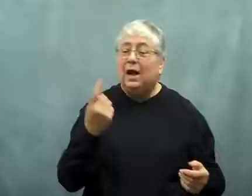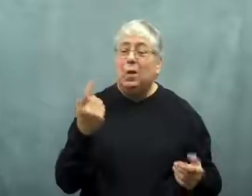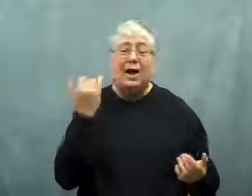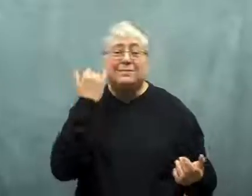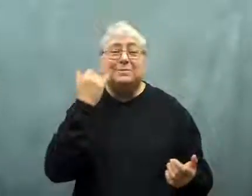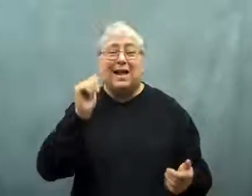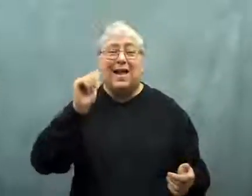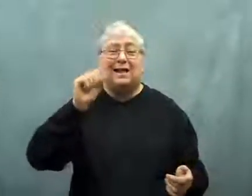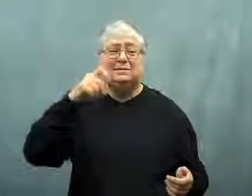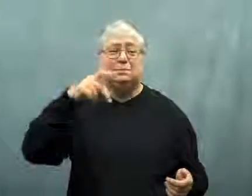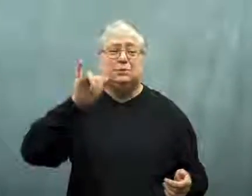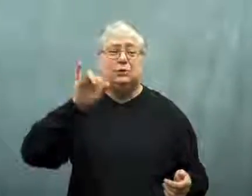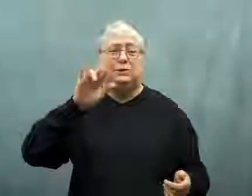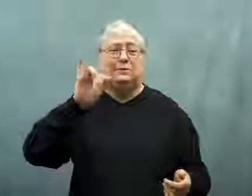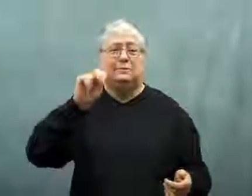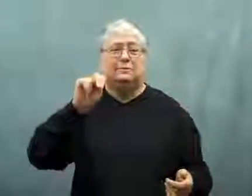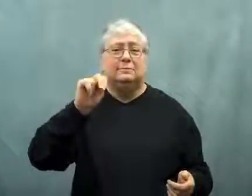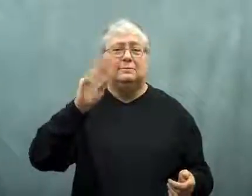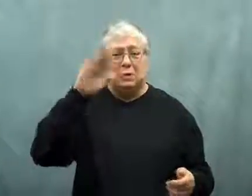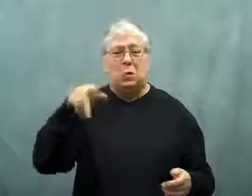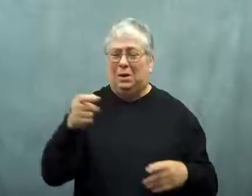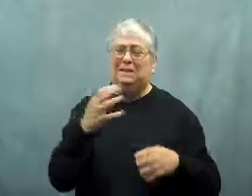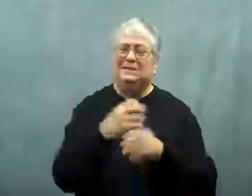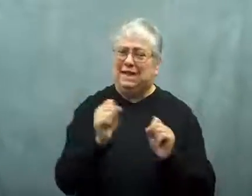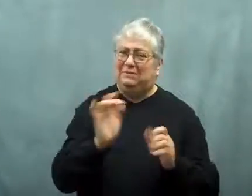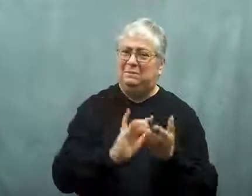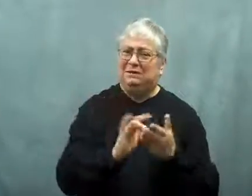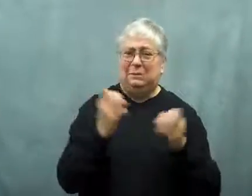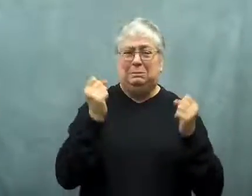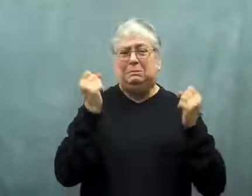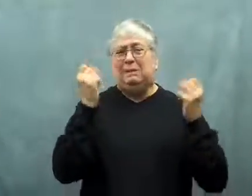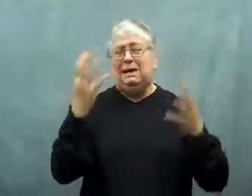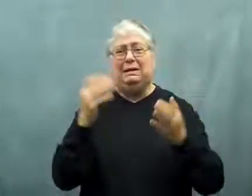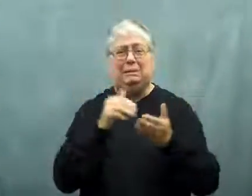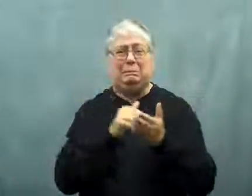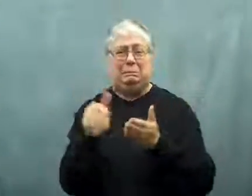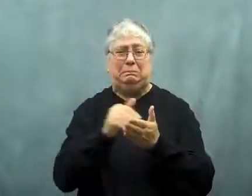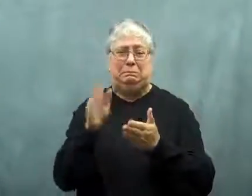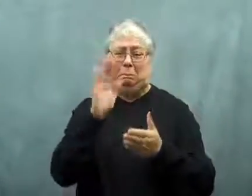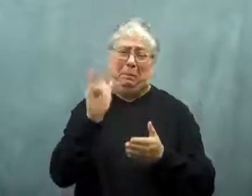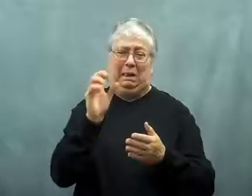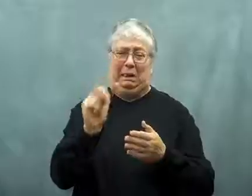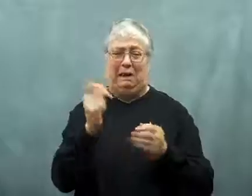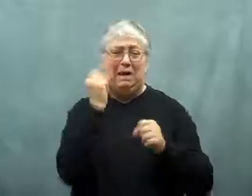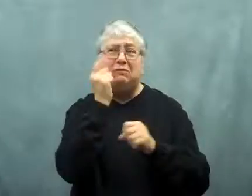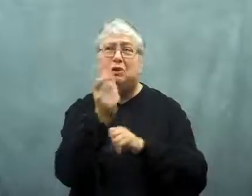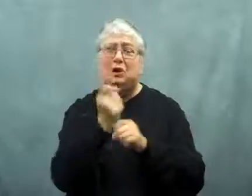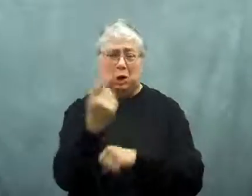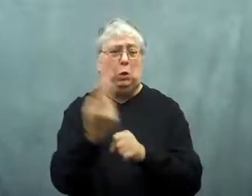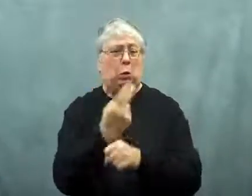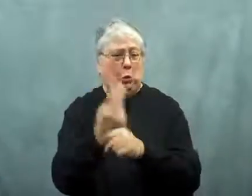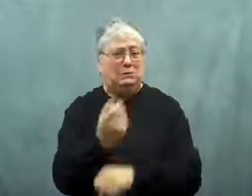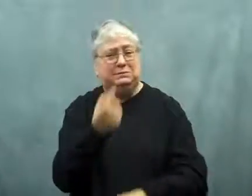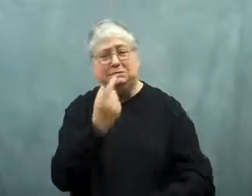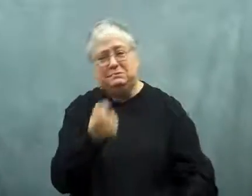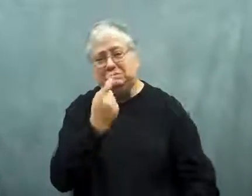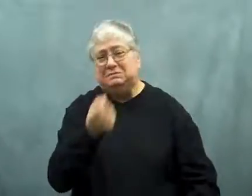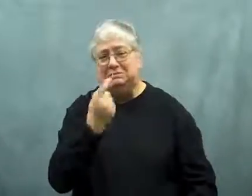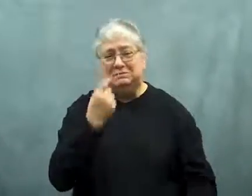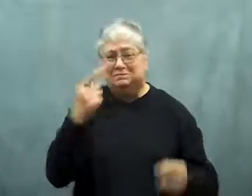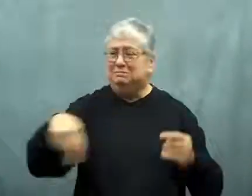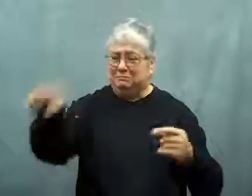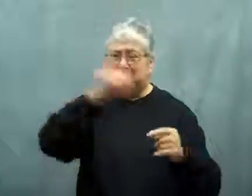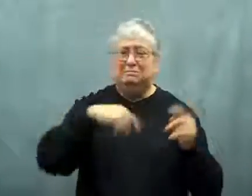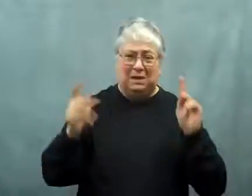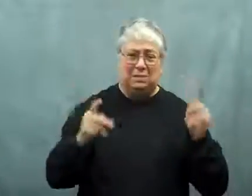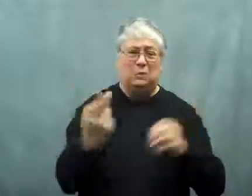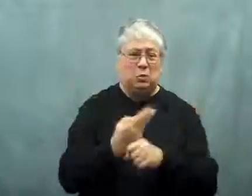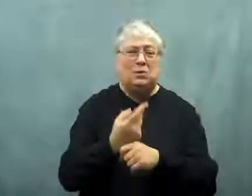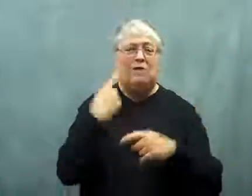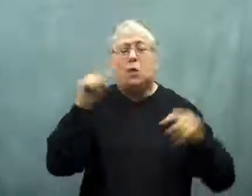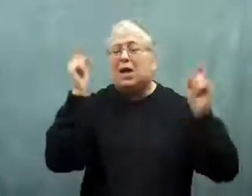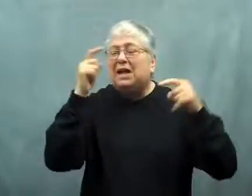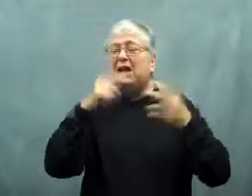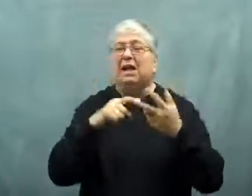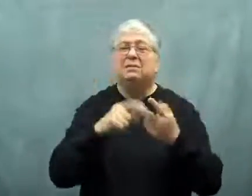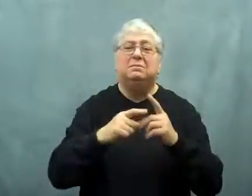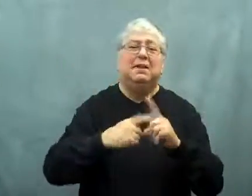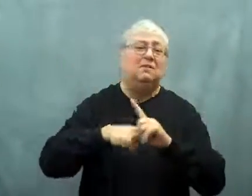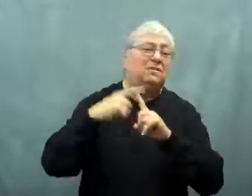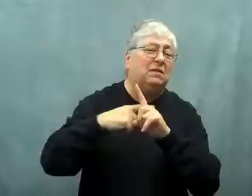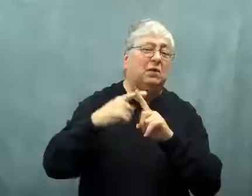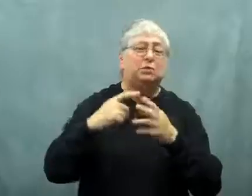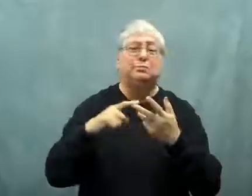Aspirin is a safe medication. Billions of tablets are taken every year.